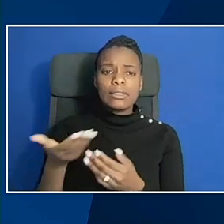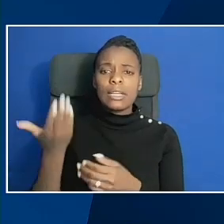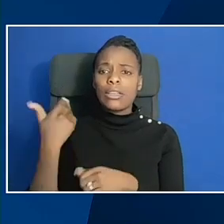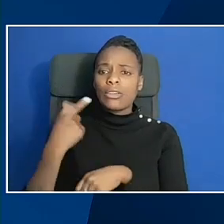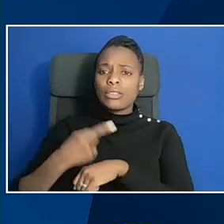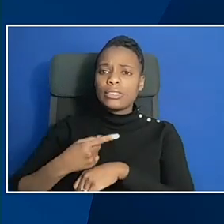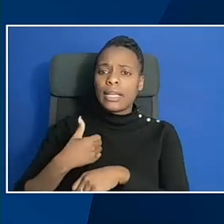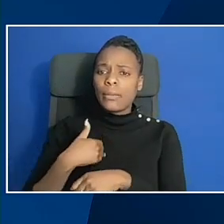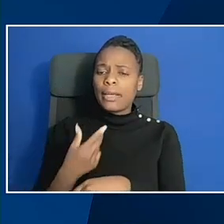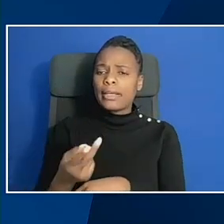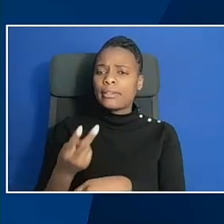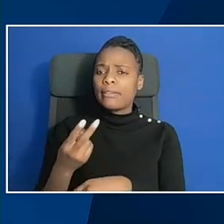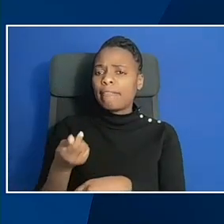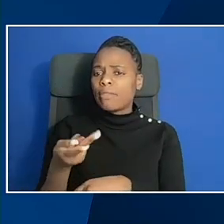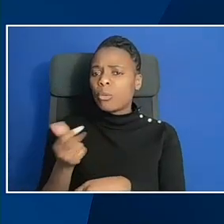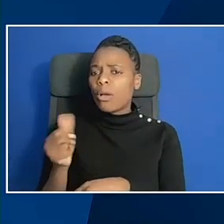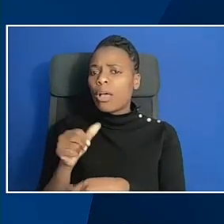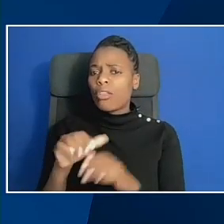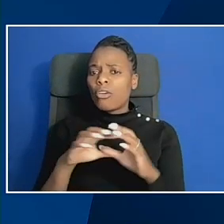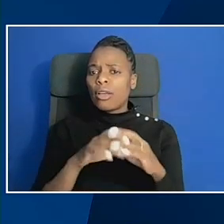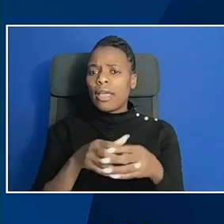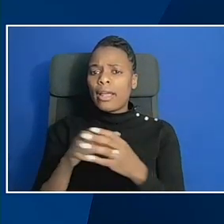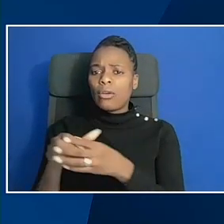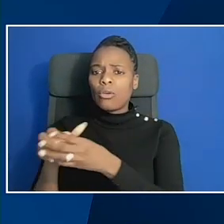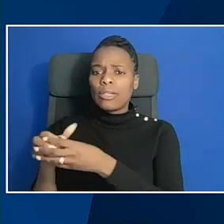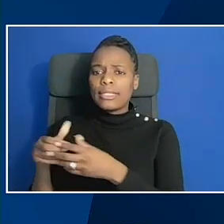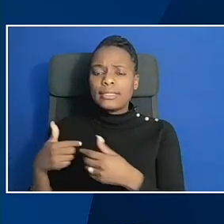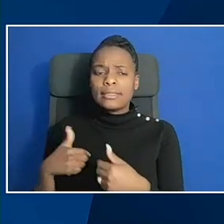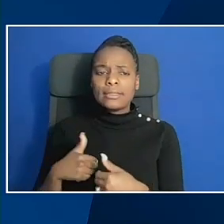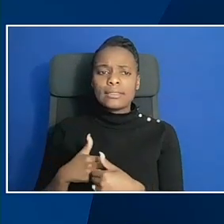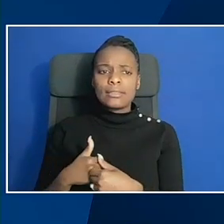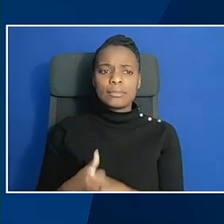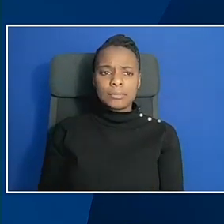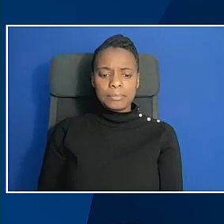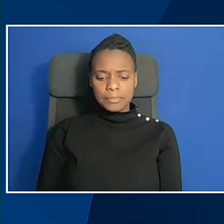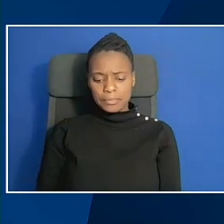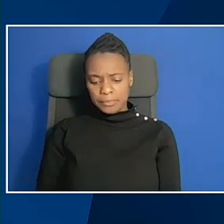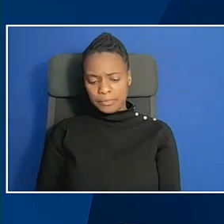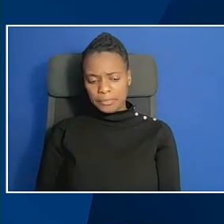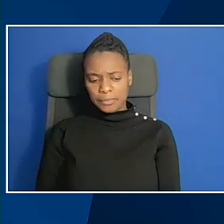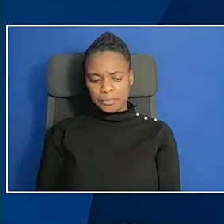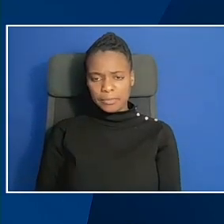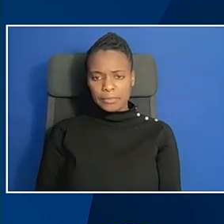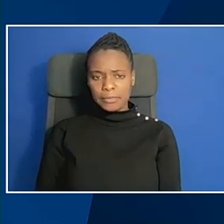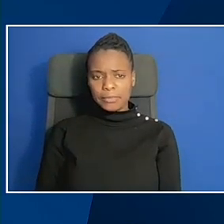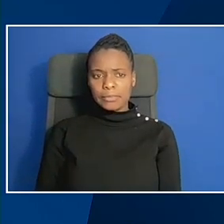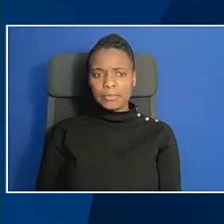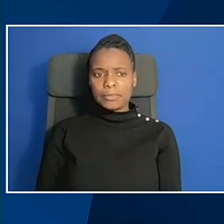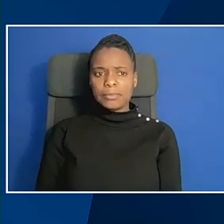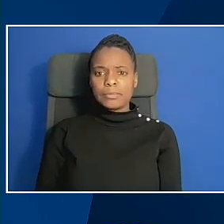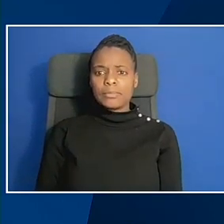categories. I would read this to say that